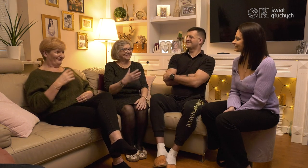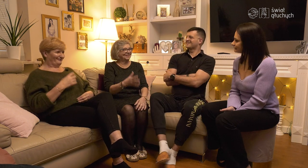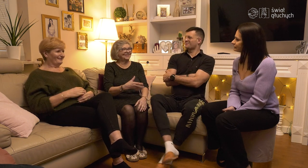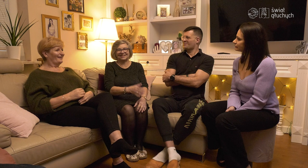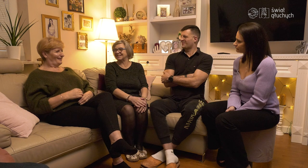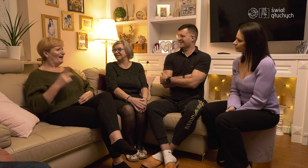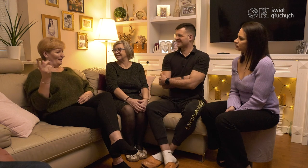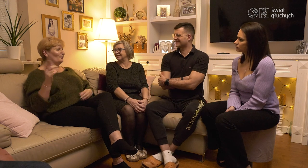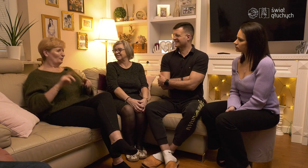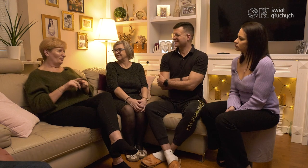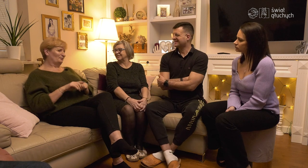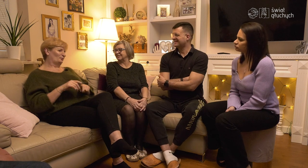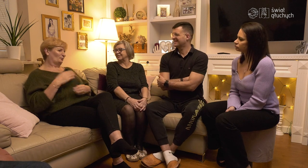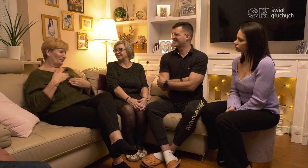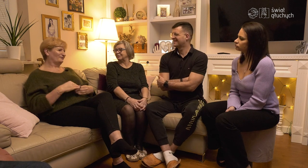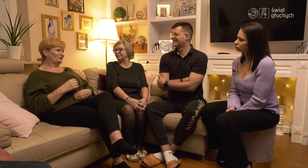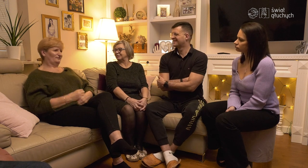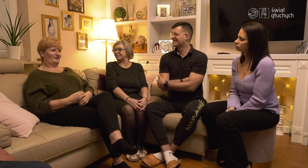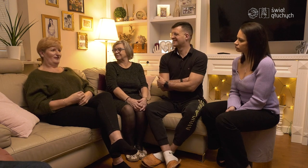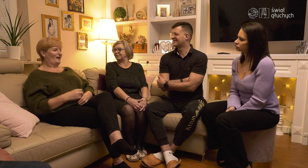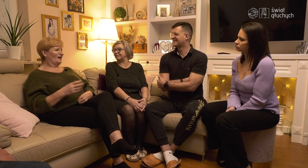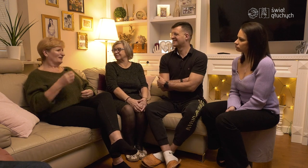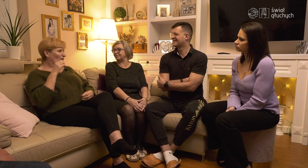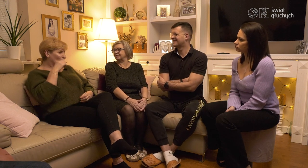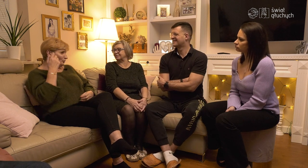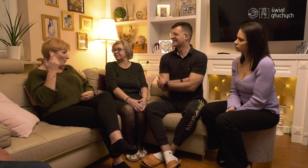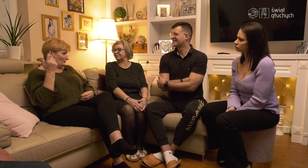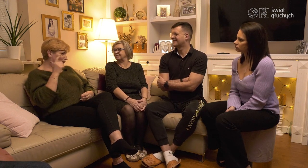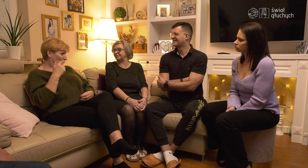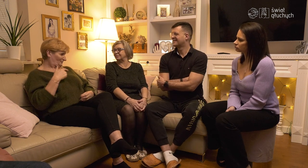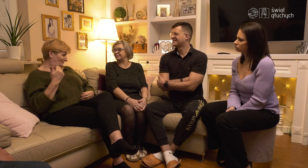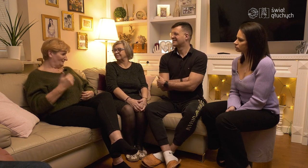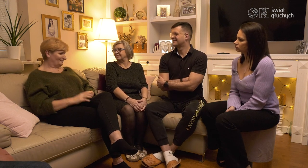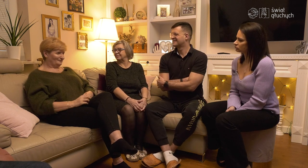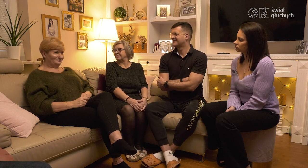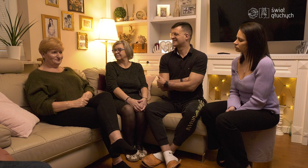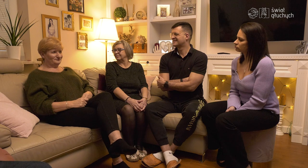And I wanted to check if he was cheating, because some people turned out to be cheaters.